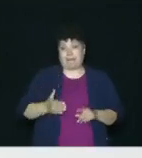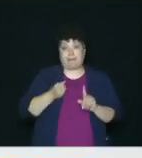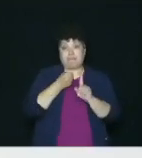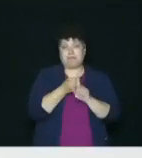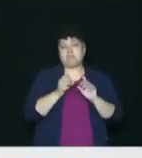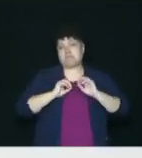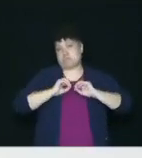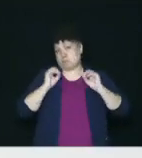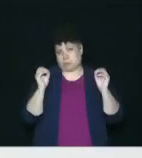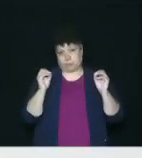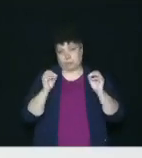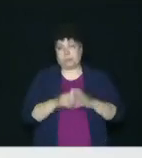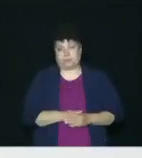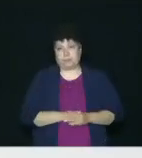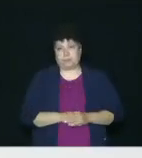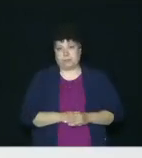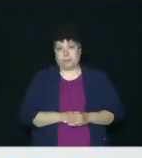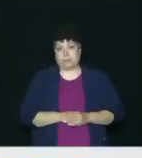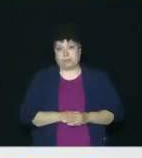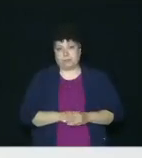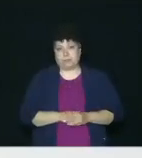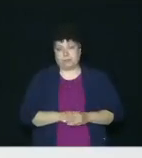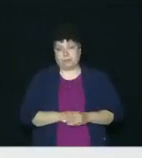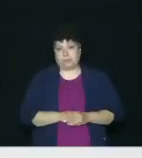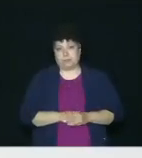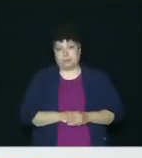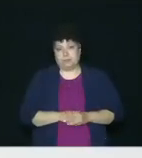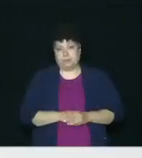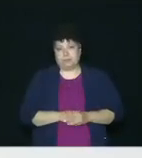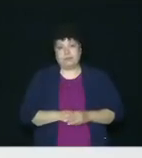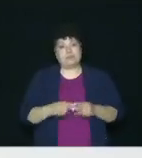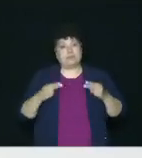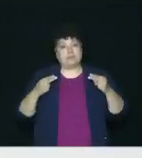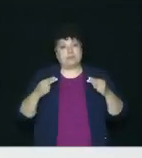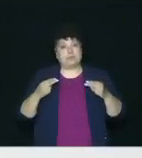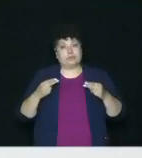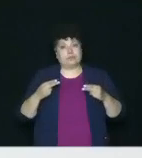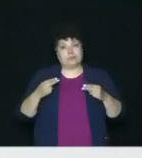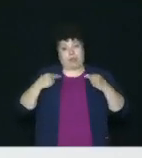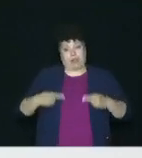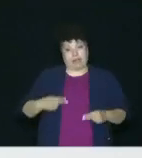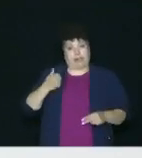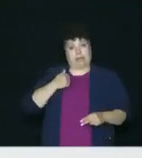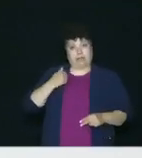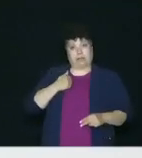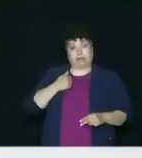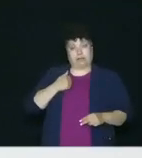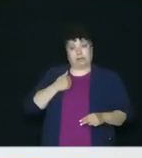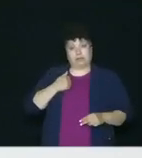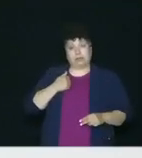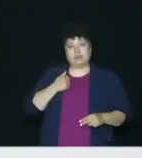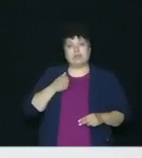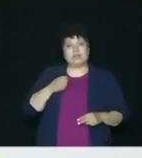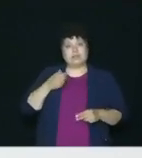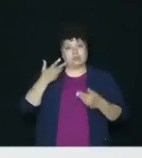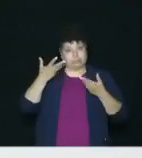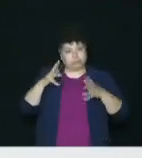AND DISAPPEARED A FEW DAYS AFTER THE VACCINATION. NO SERIOUS UNDESIRABLE SIDE